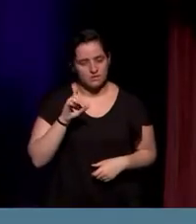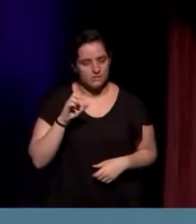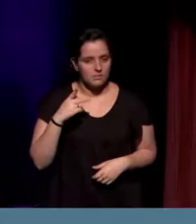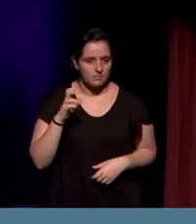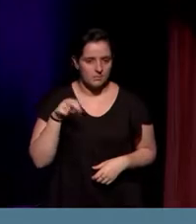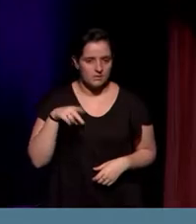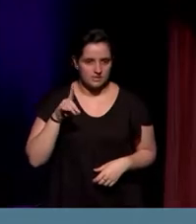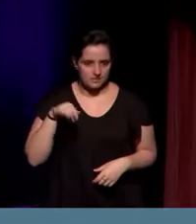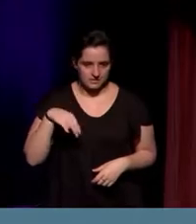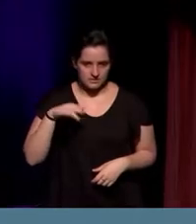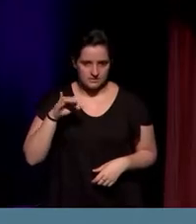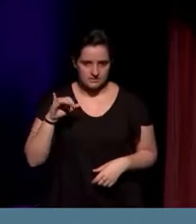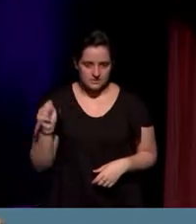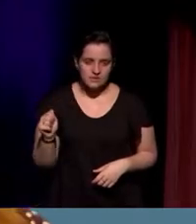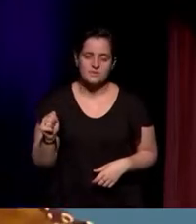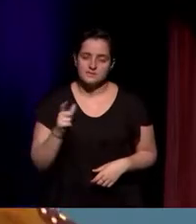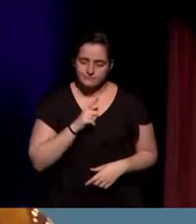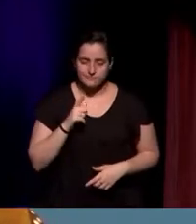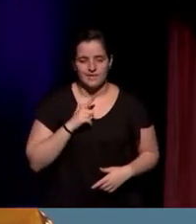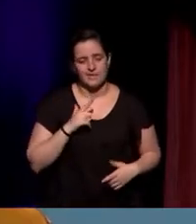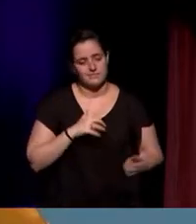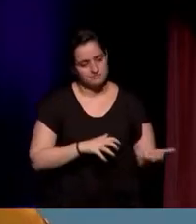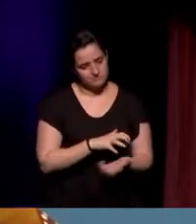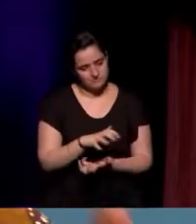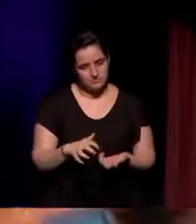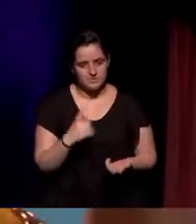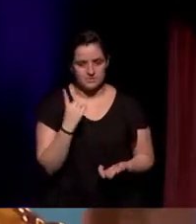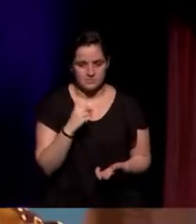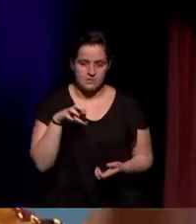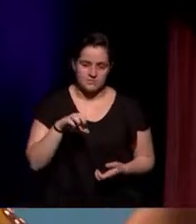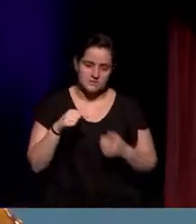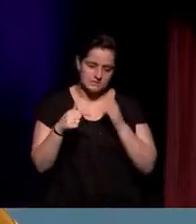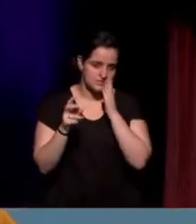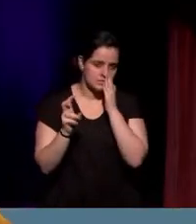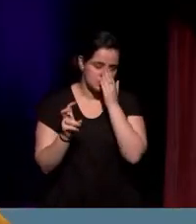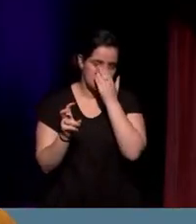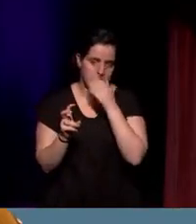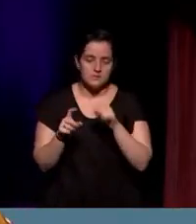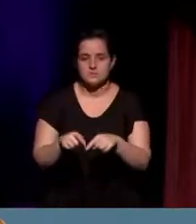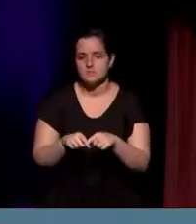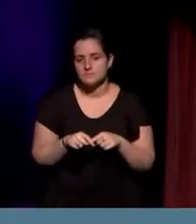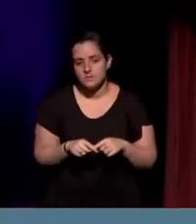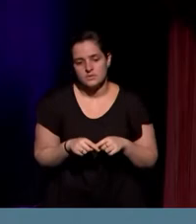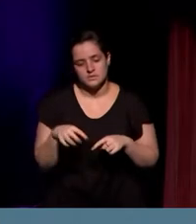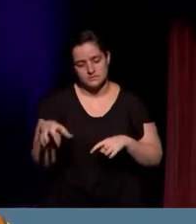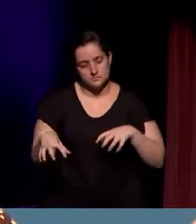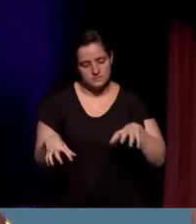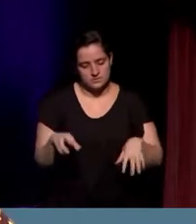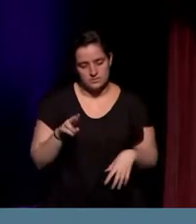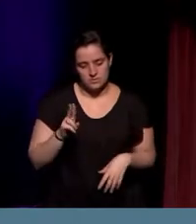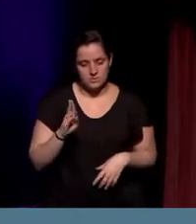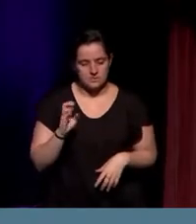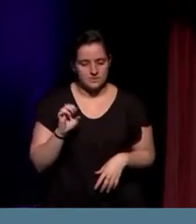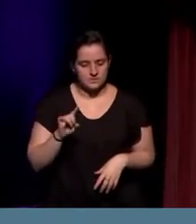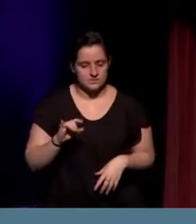a fight practically since 1975, because of apartheid in Rhodesia, Zimbabwe,